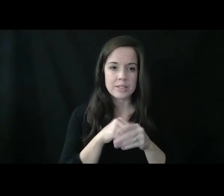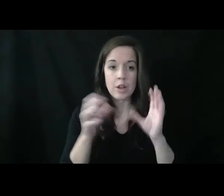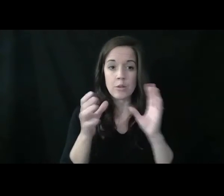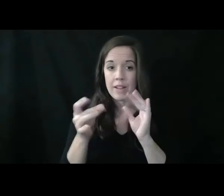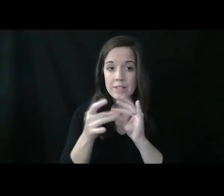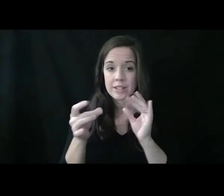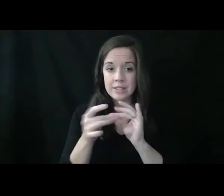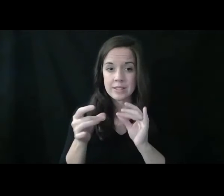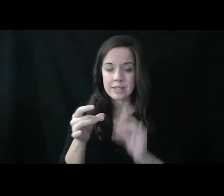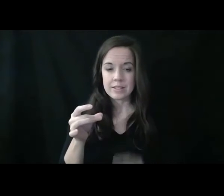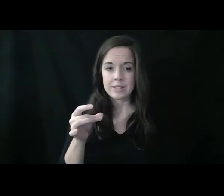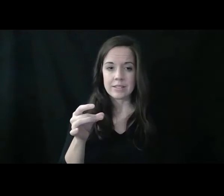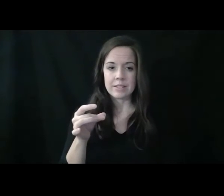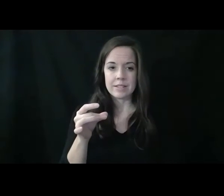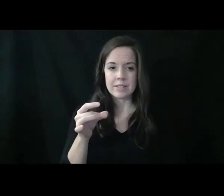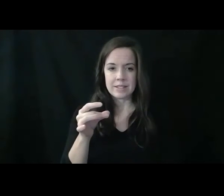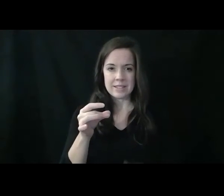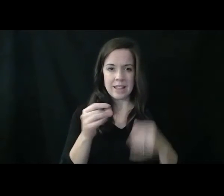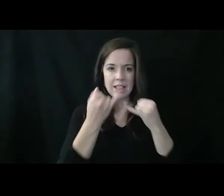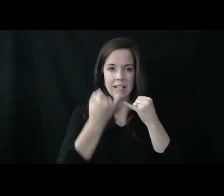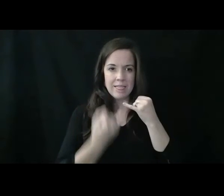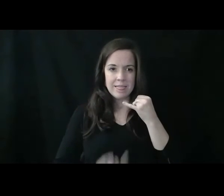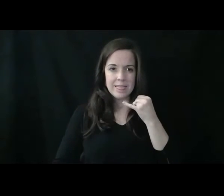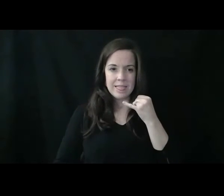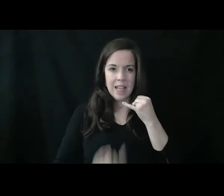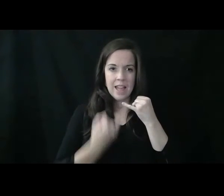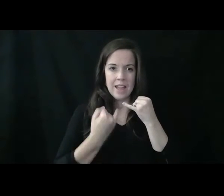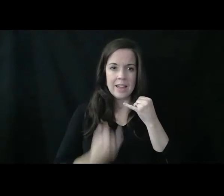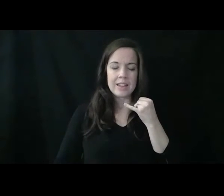which is the line down the abdomen from where abdominal muscles can